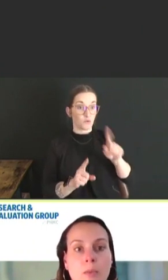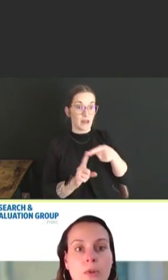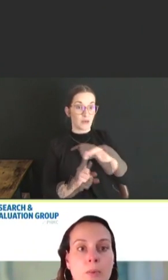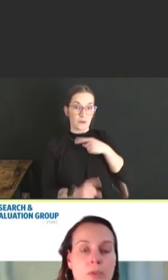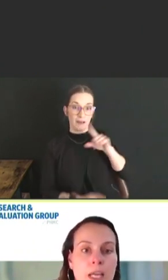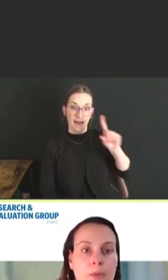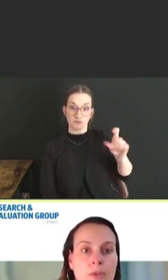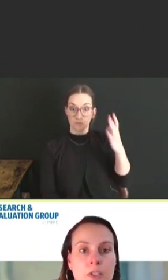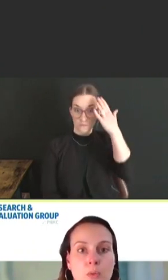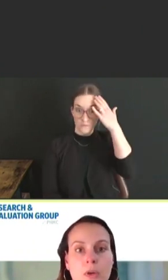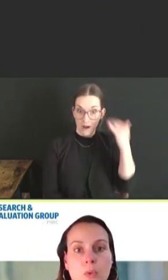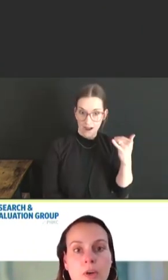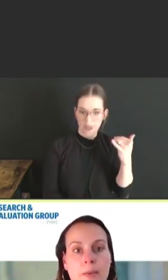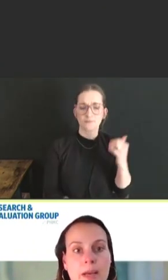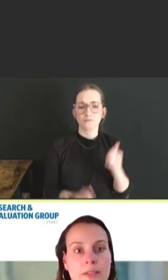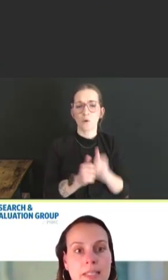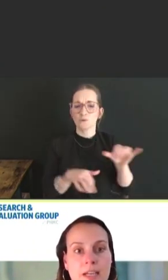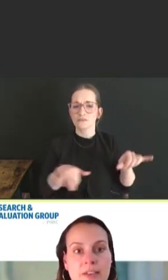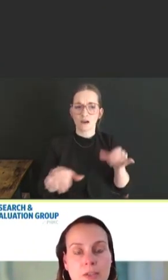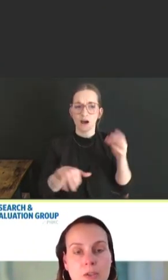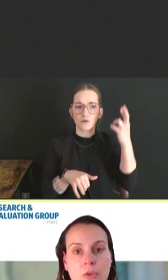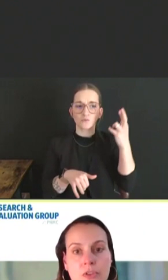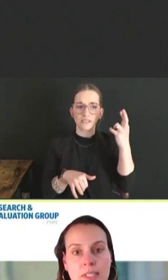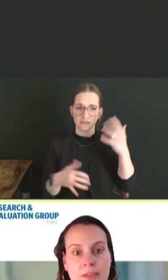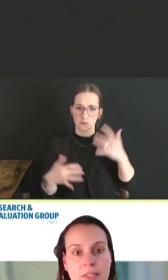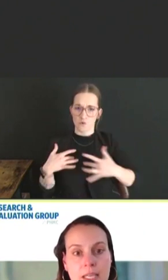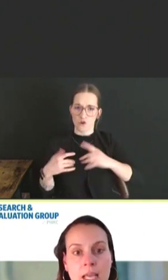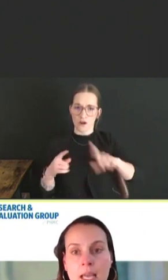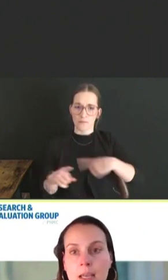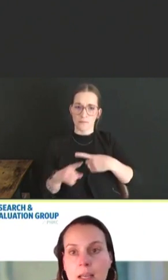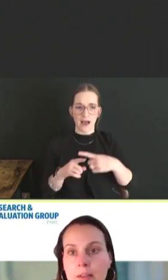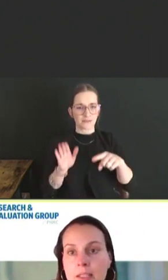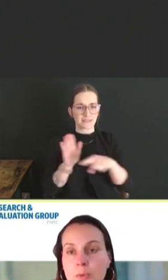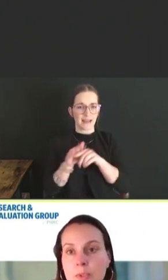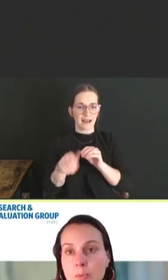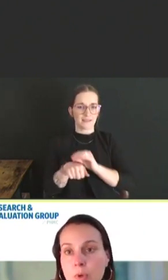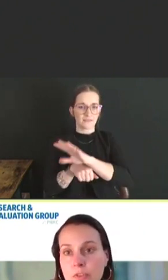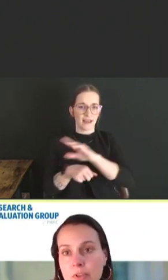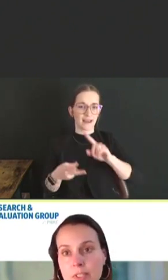the most common reasons were worry about side effects or for safety. This was important for